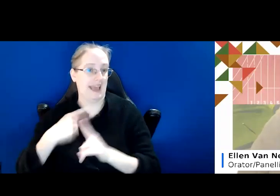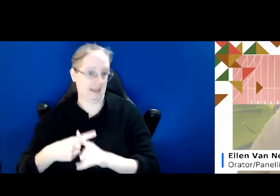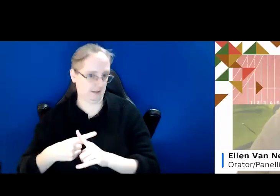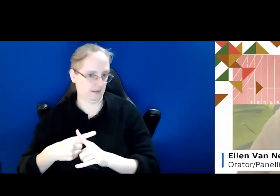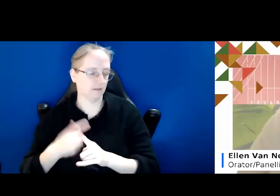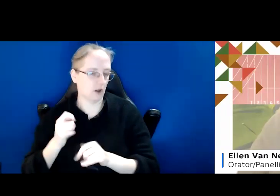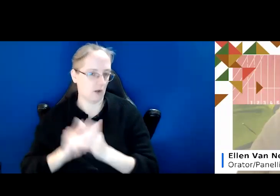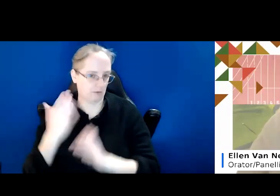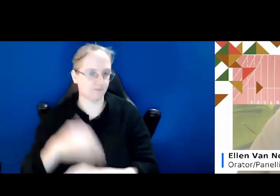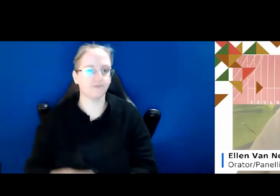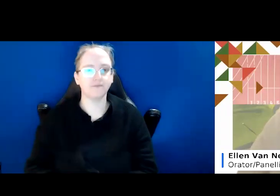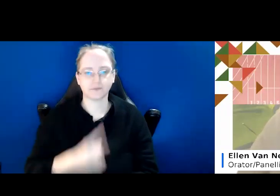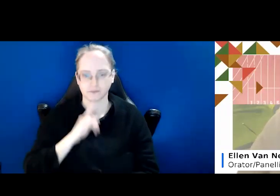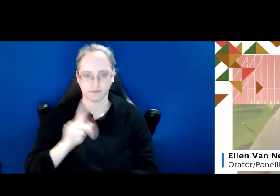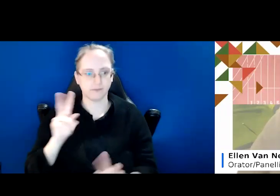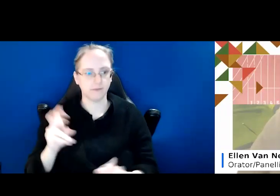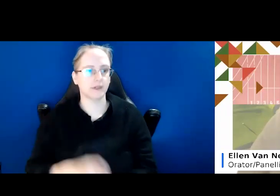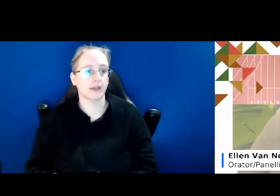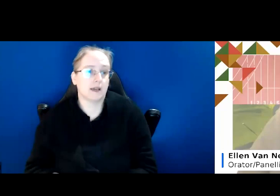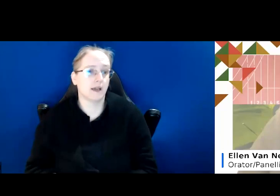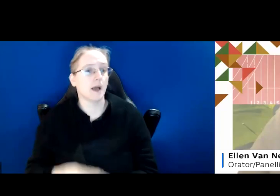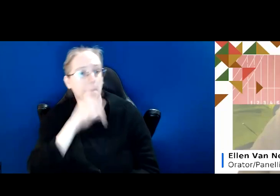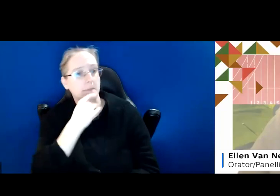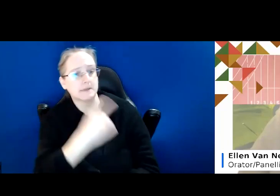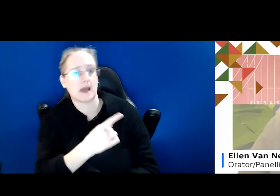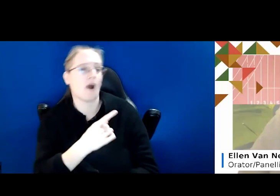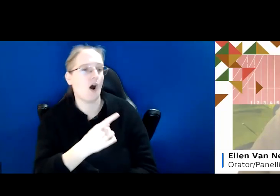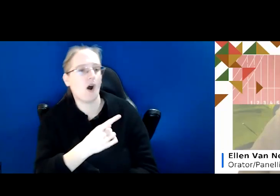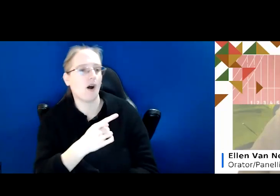to keep politics out of sport, when sport is inherently political